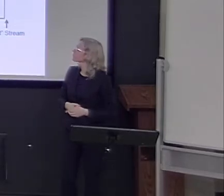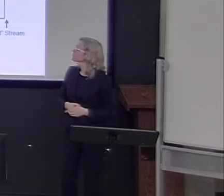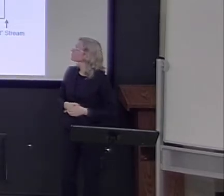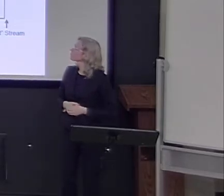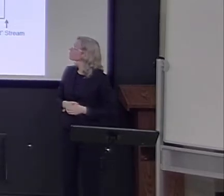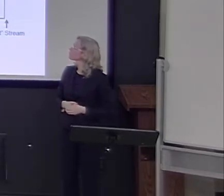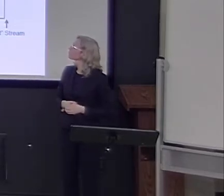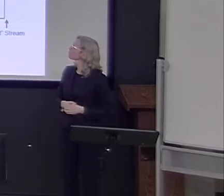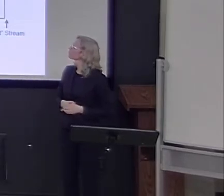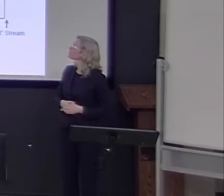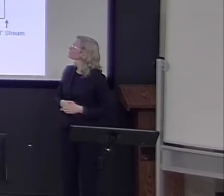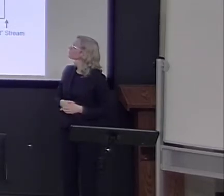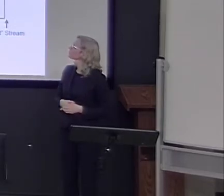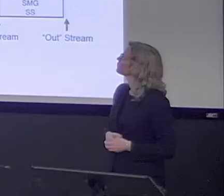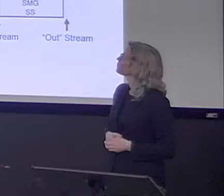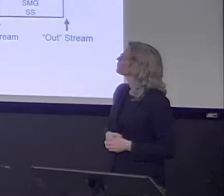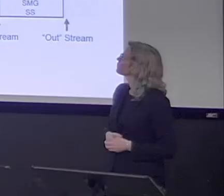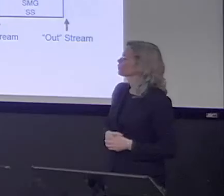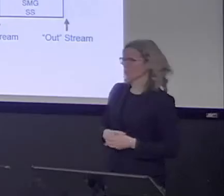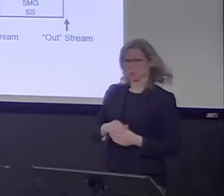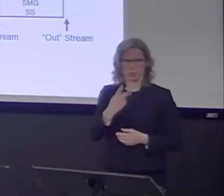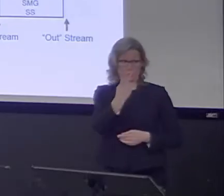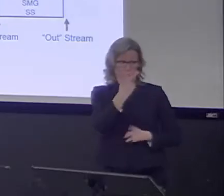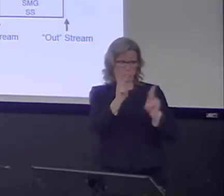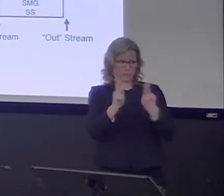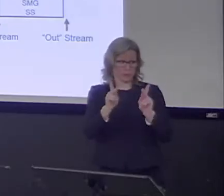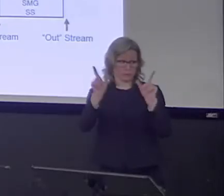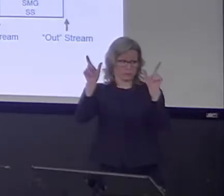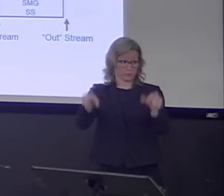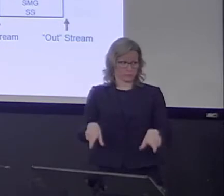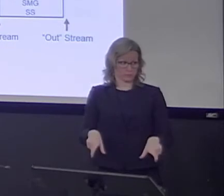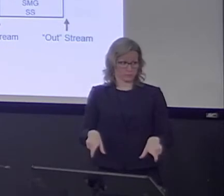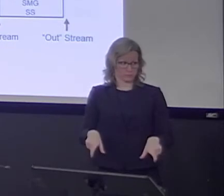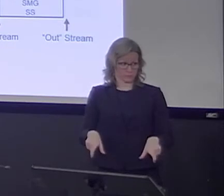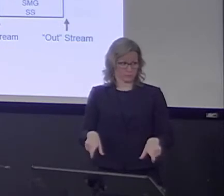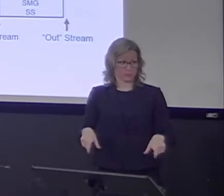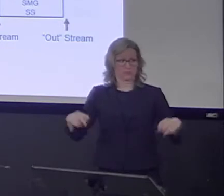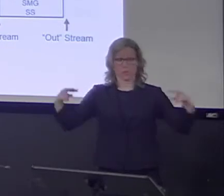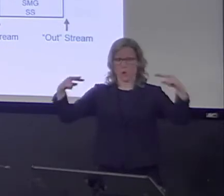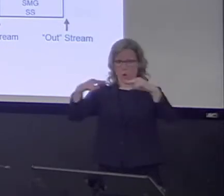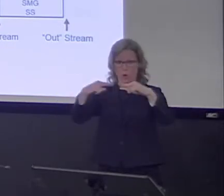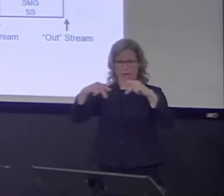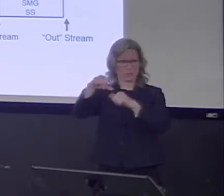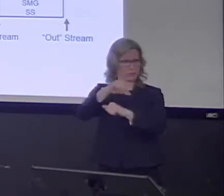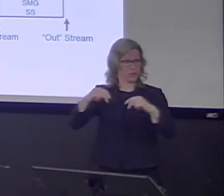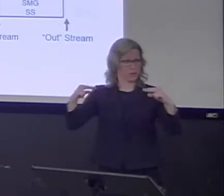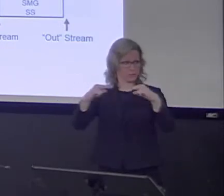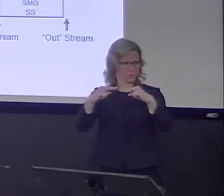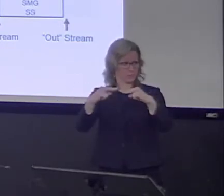We have two people looking at each other. And in the process of looking at each other,